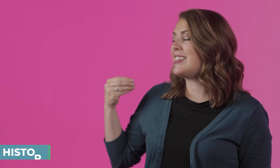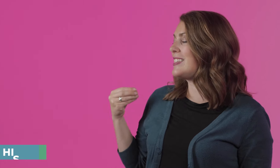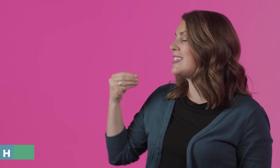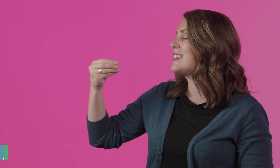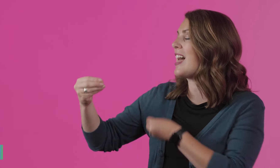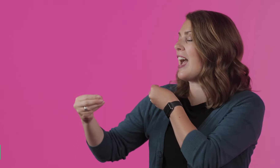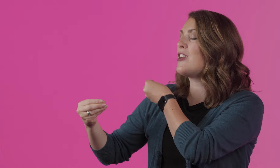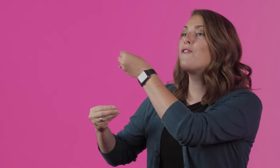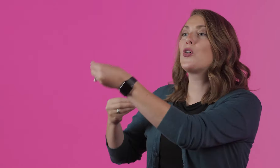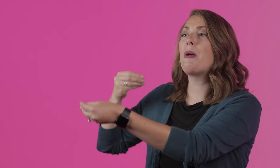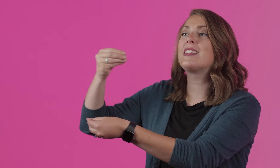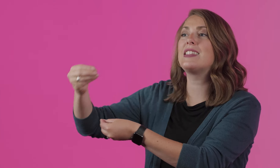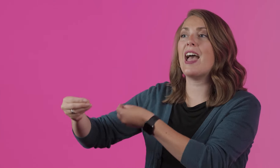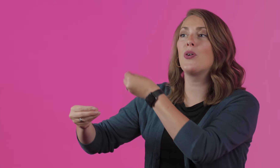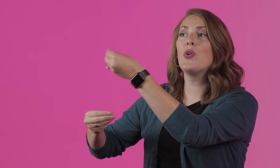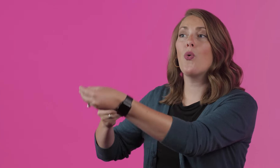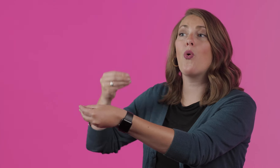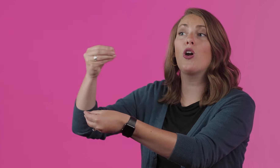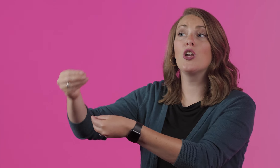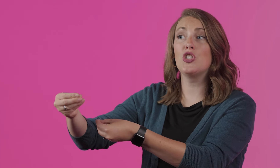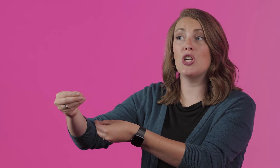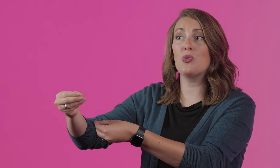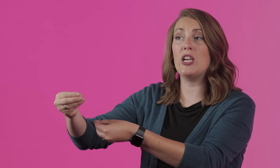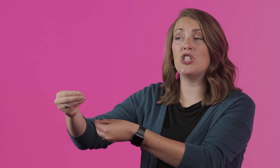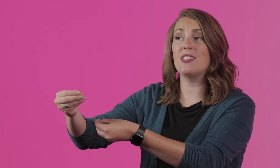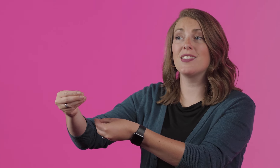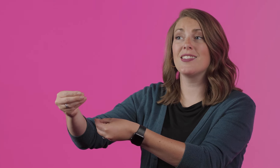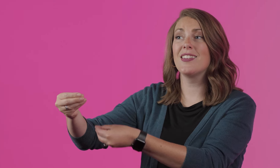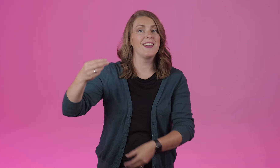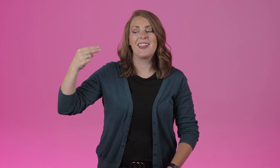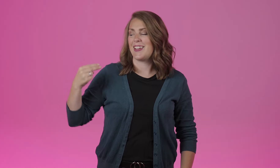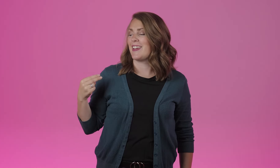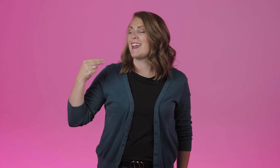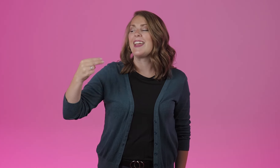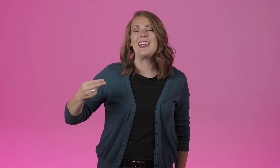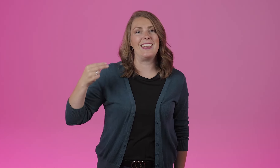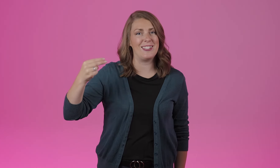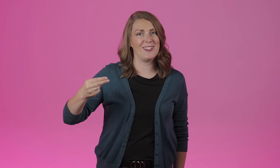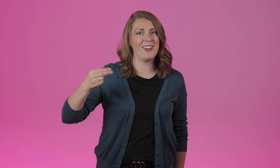This is the sign for passed down or generations. HISTORY